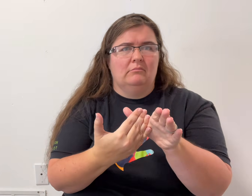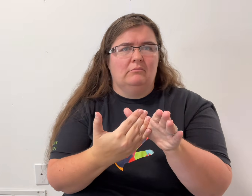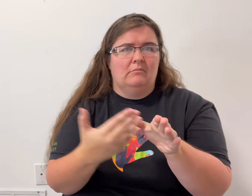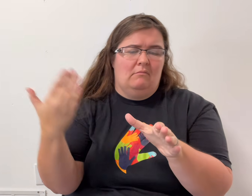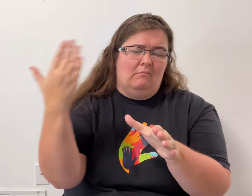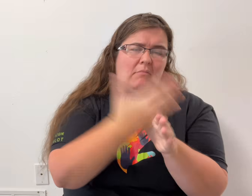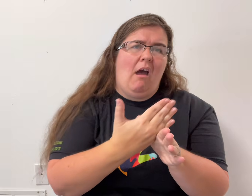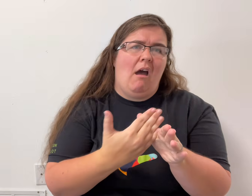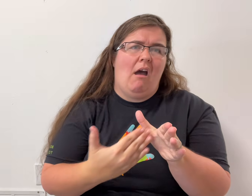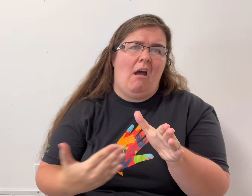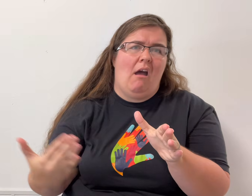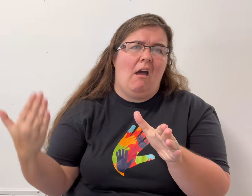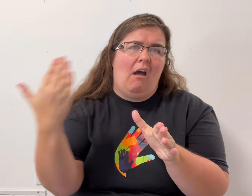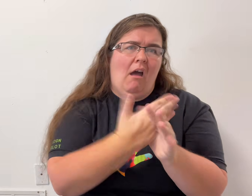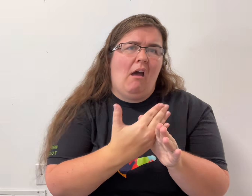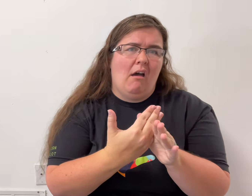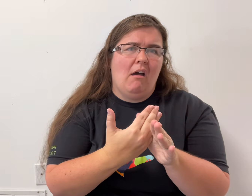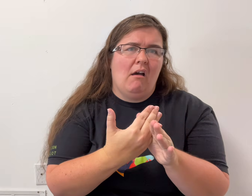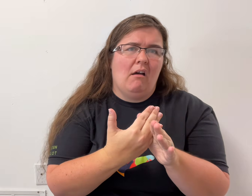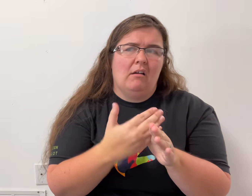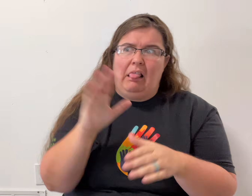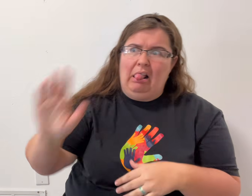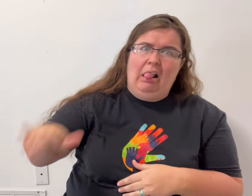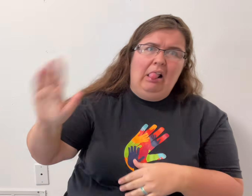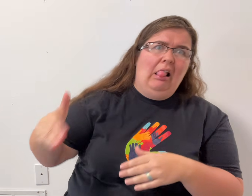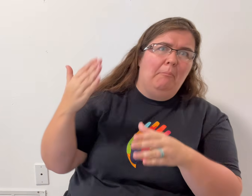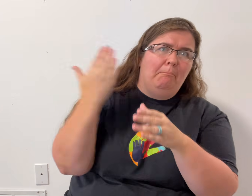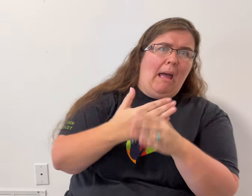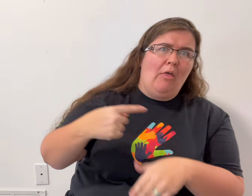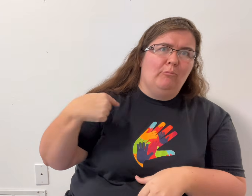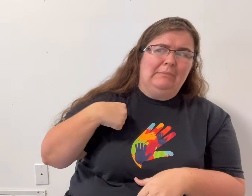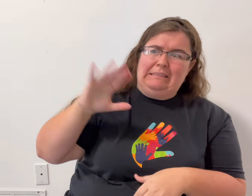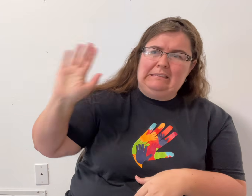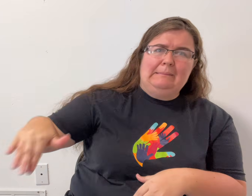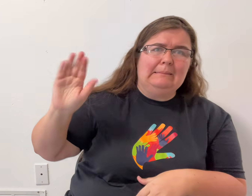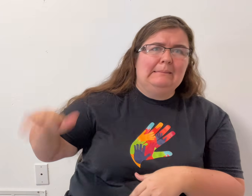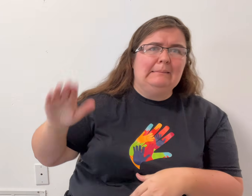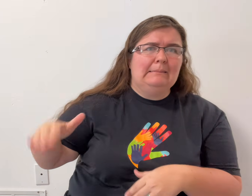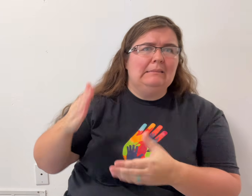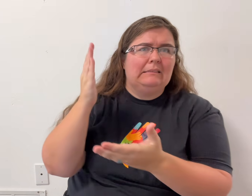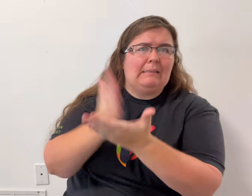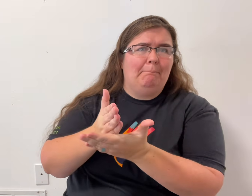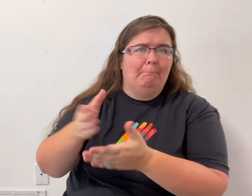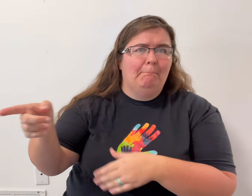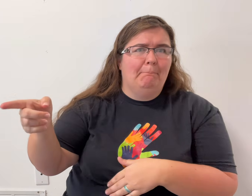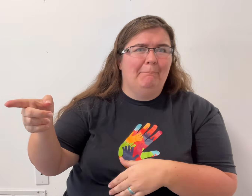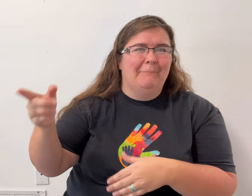BOTHERS "You're annoying me! Stop it!"